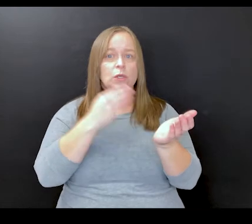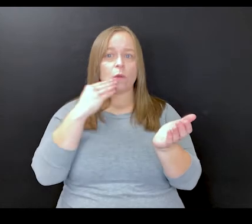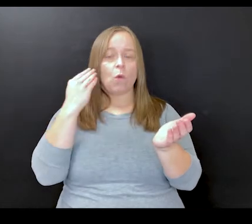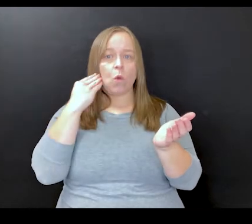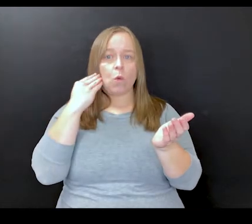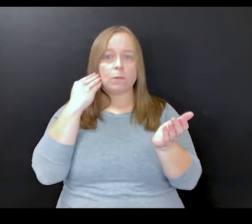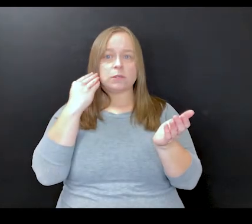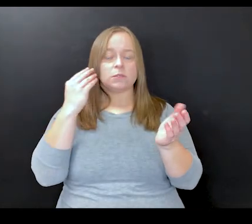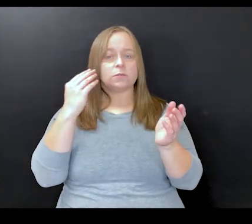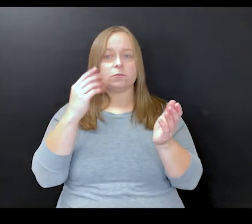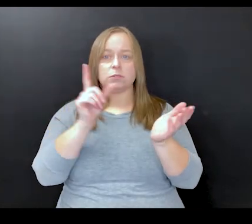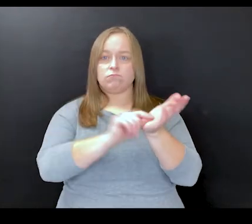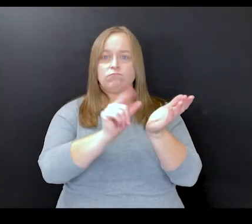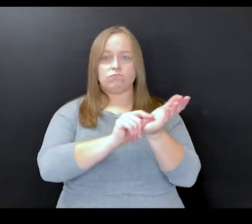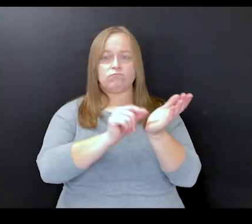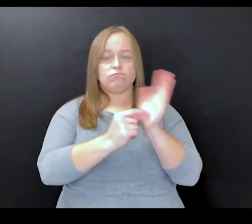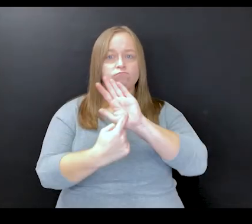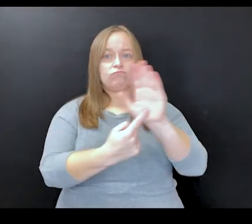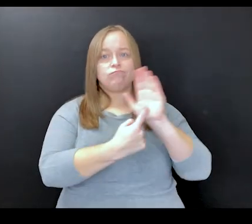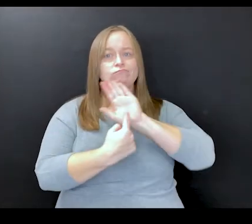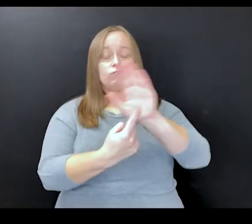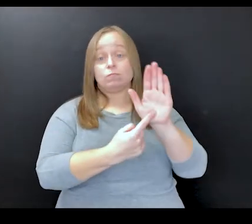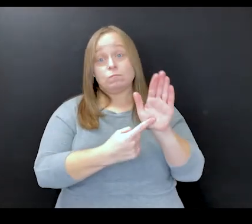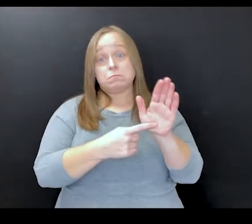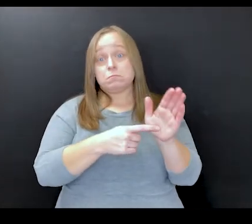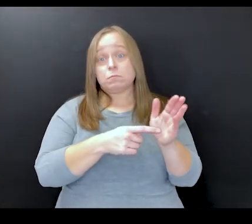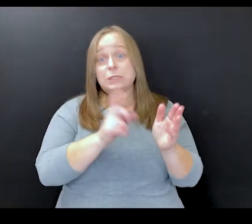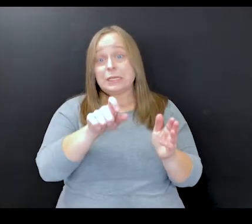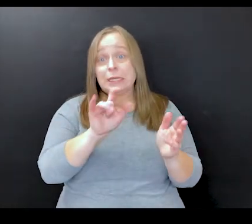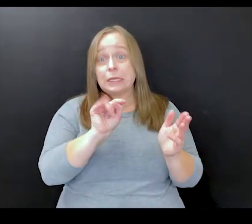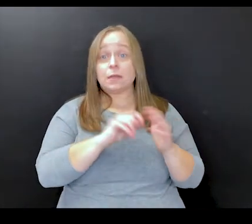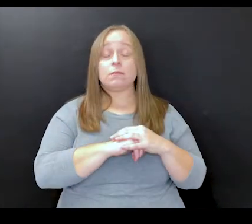was getting a lot of press, and rightfully so.